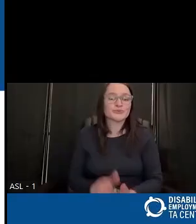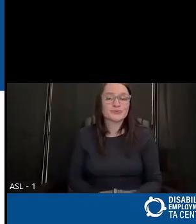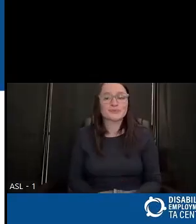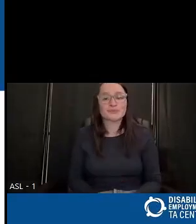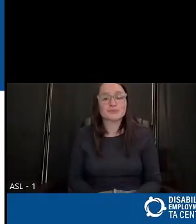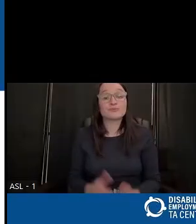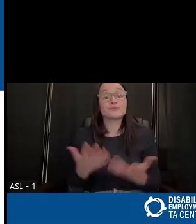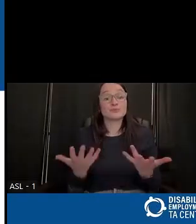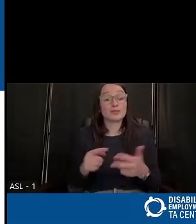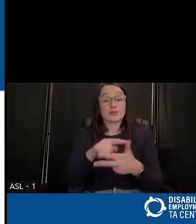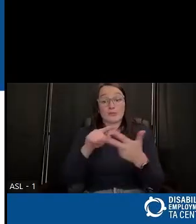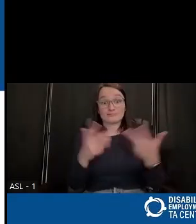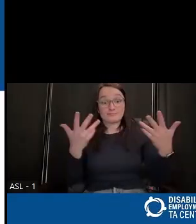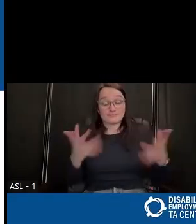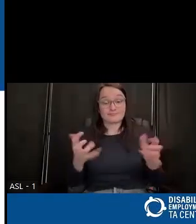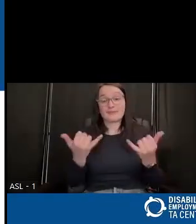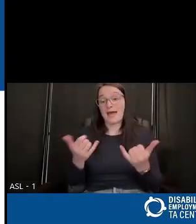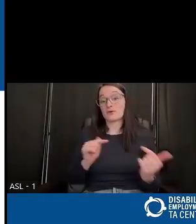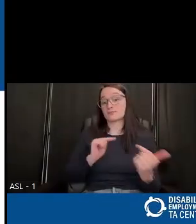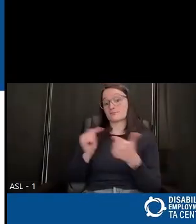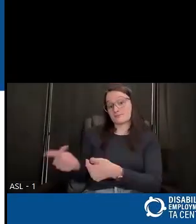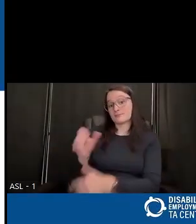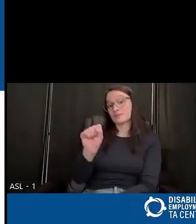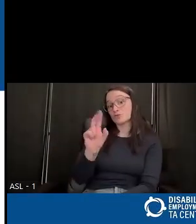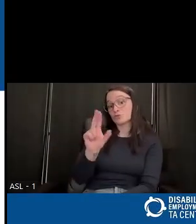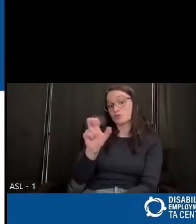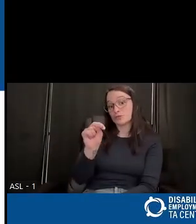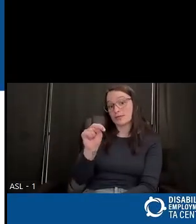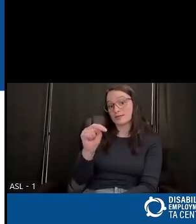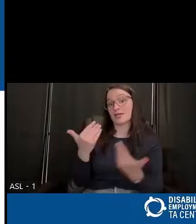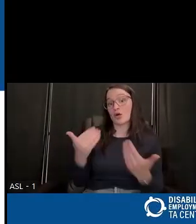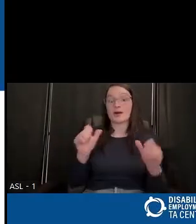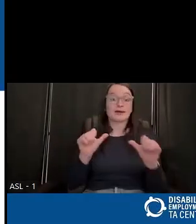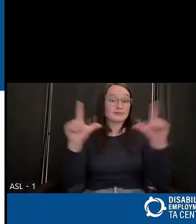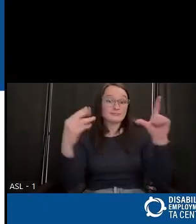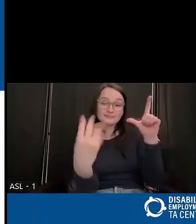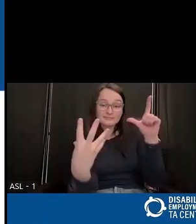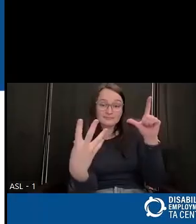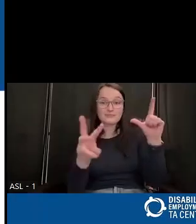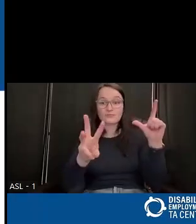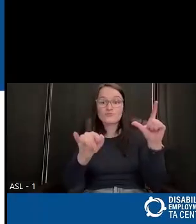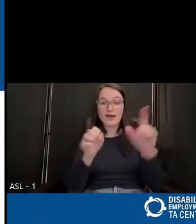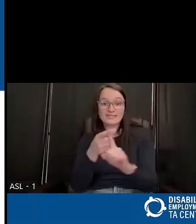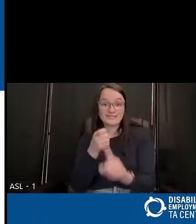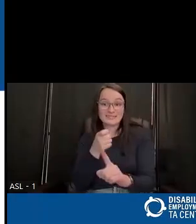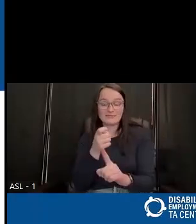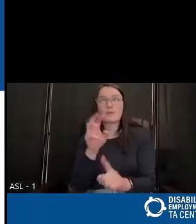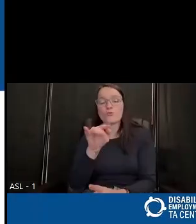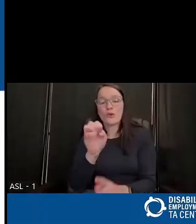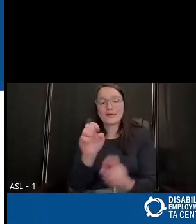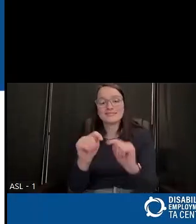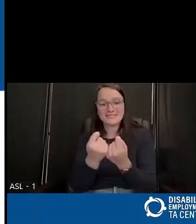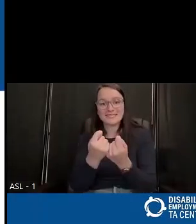invite Susan Harrell to turn on her video from the Wise team and uh join us to kick off her section.